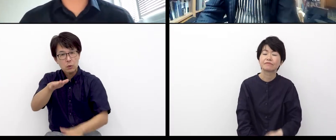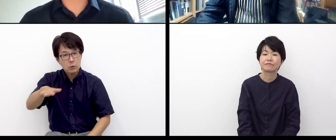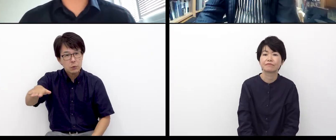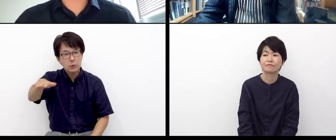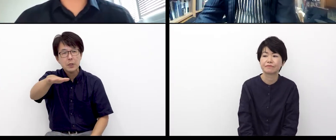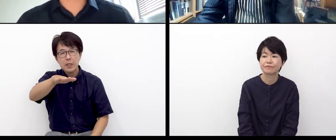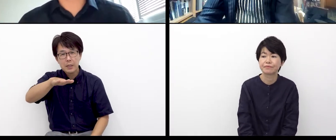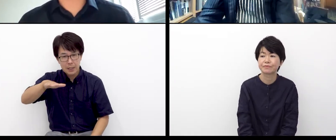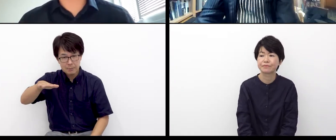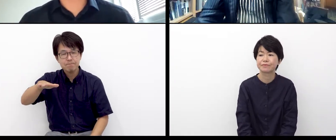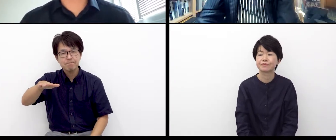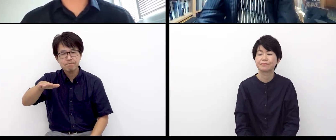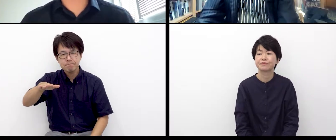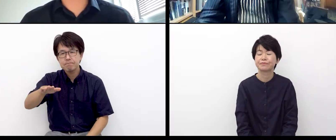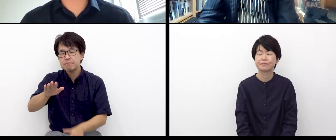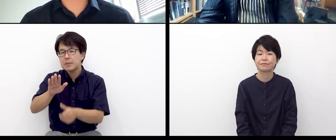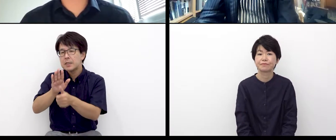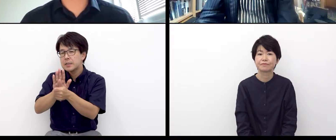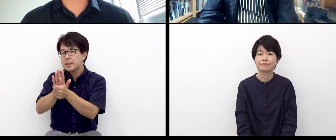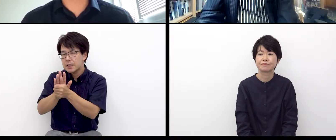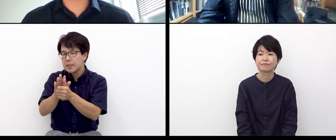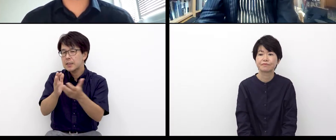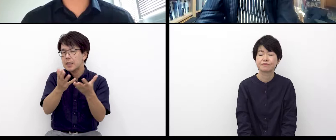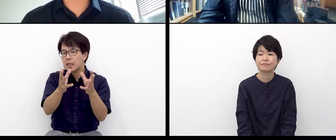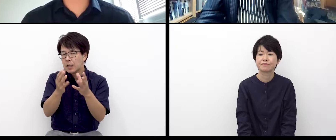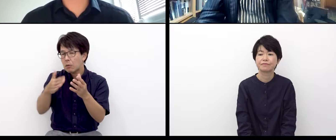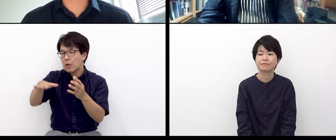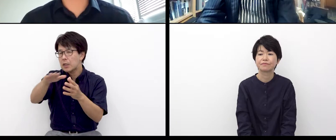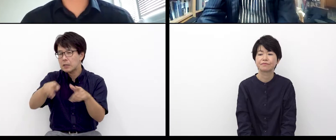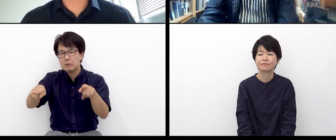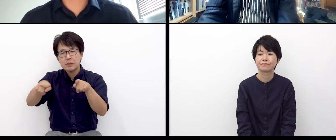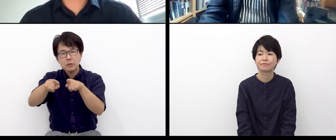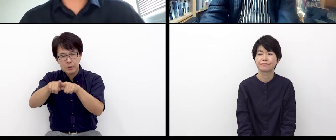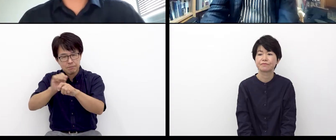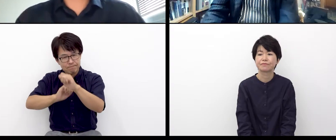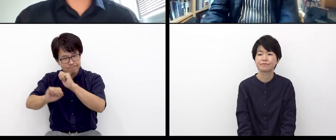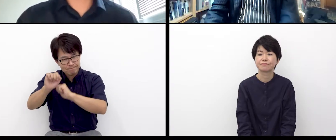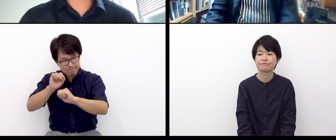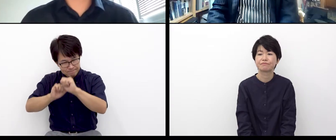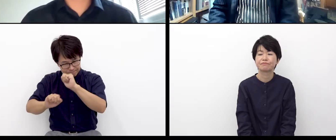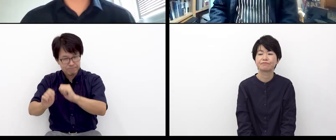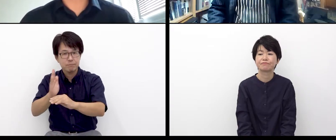the organization which supports “hikikomori” people.